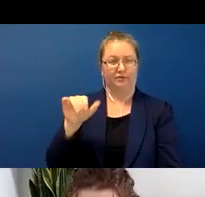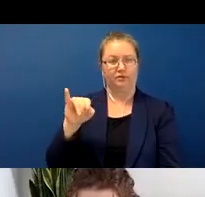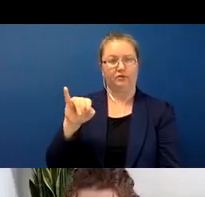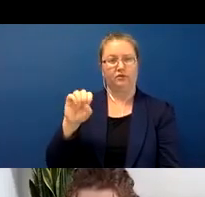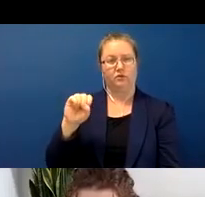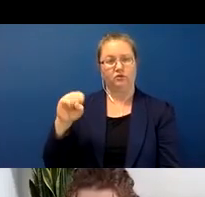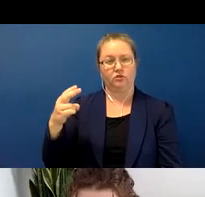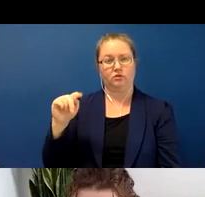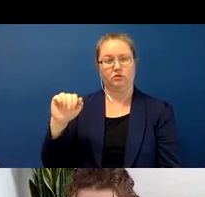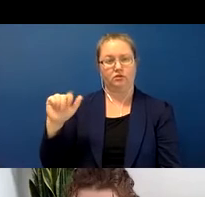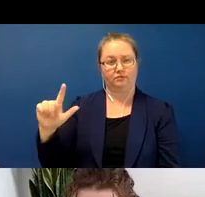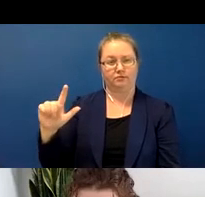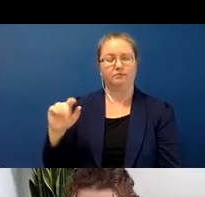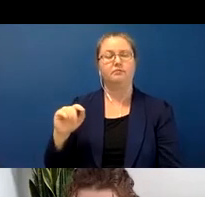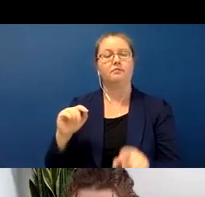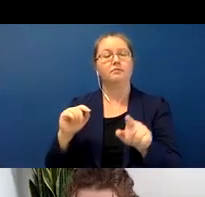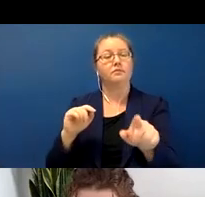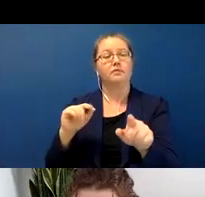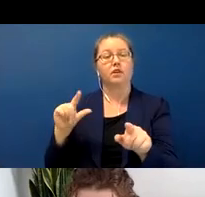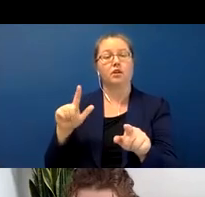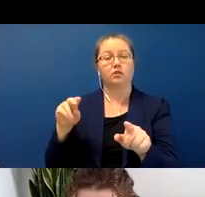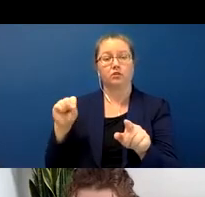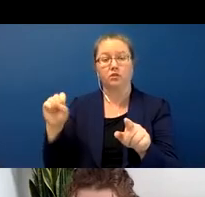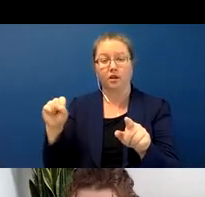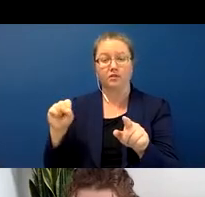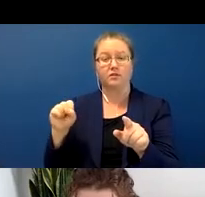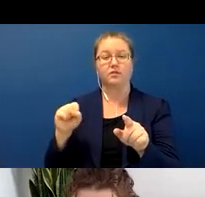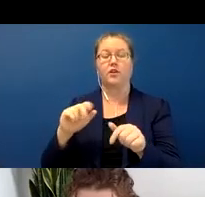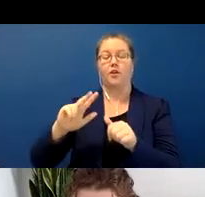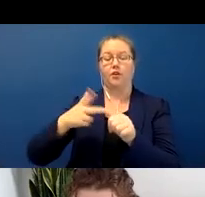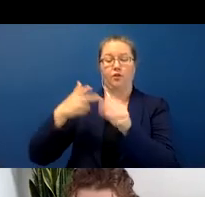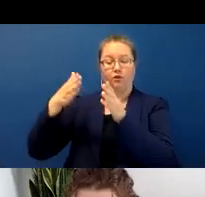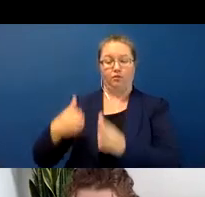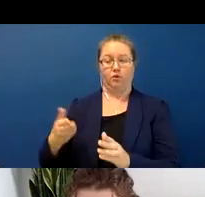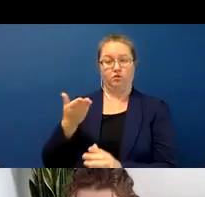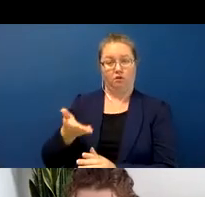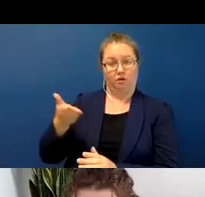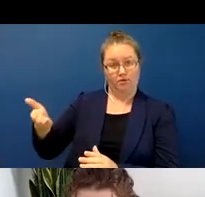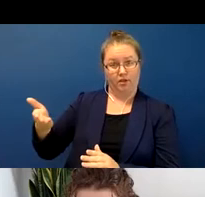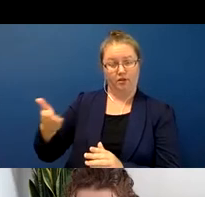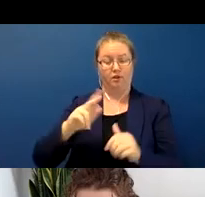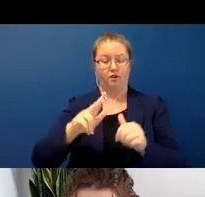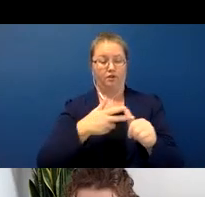I have here is basically… we have a third person object and a first-person subject and